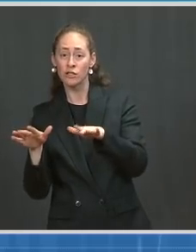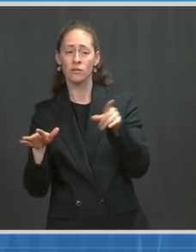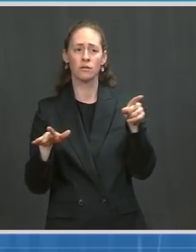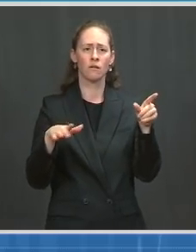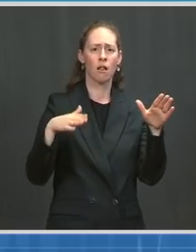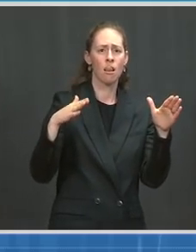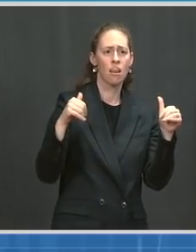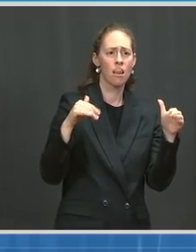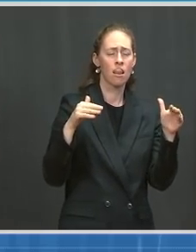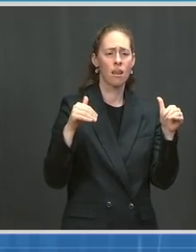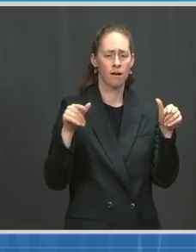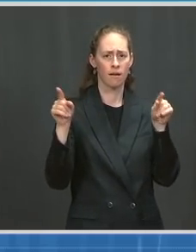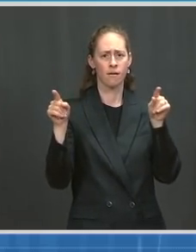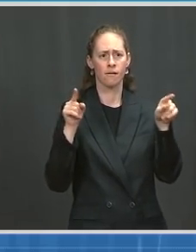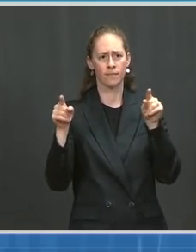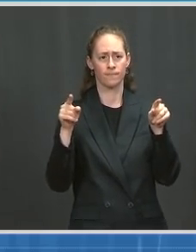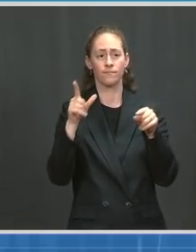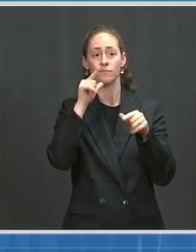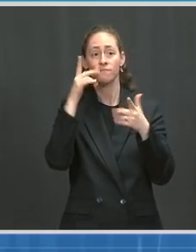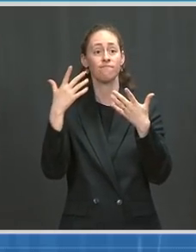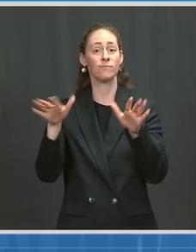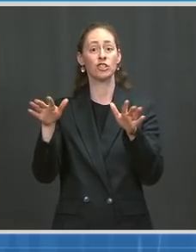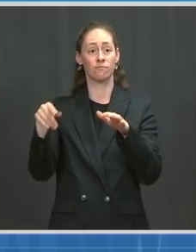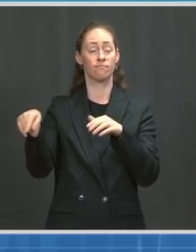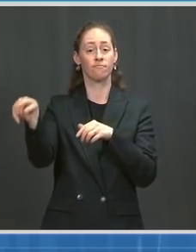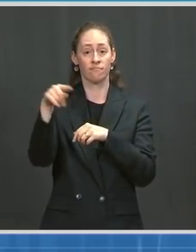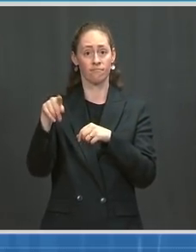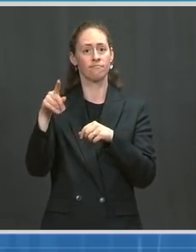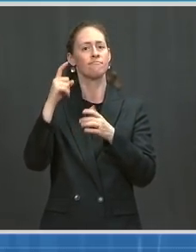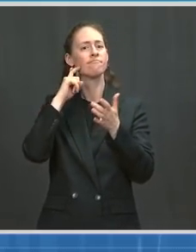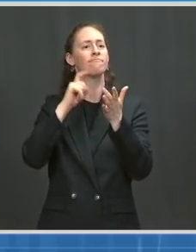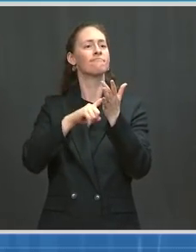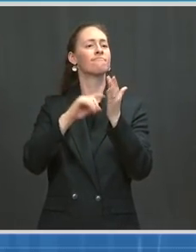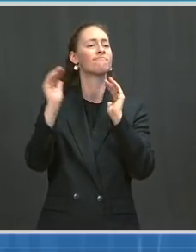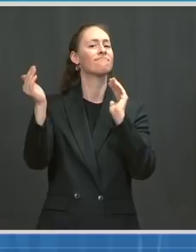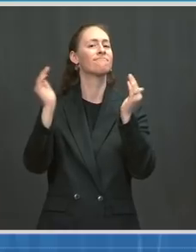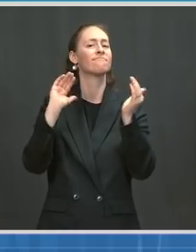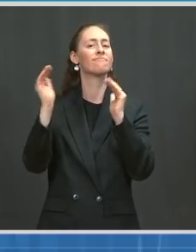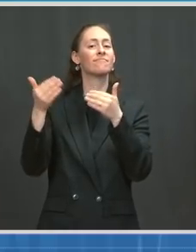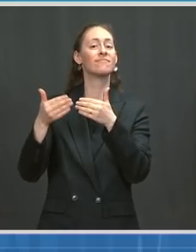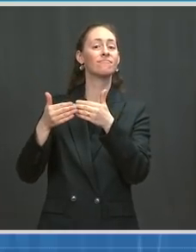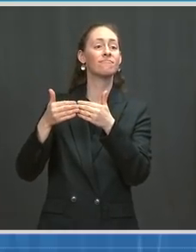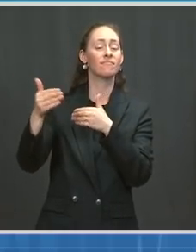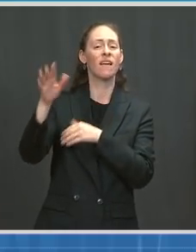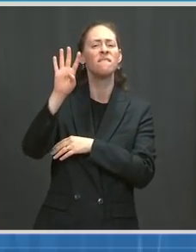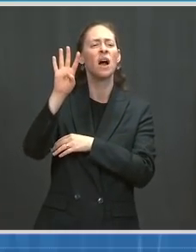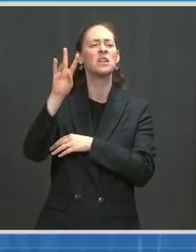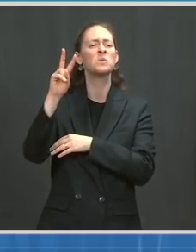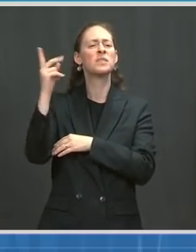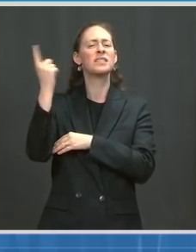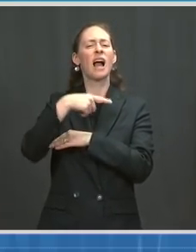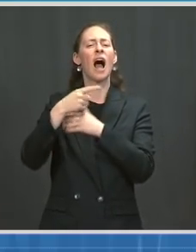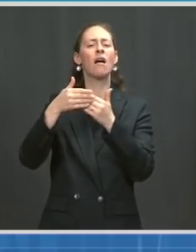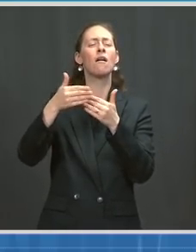This is a reflection of what is likely a mini version, within the nursing home setting, of herd immunity.